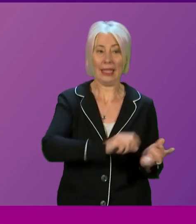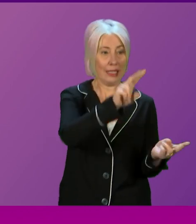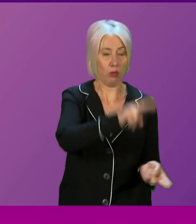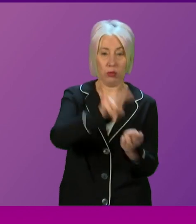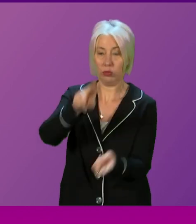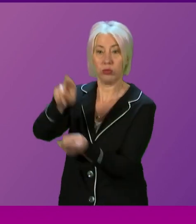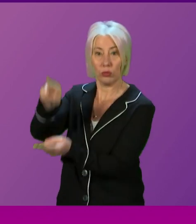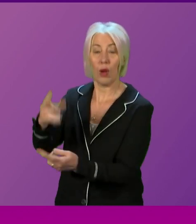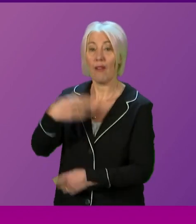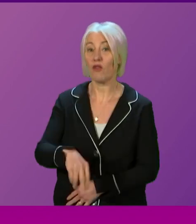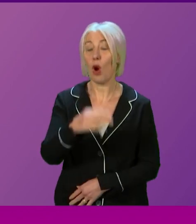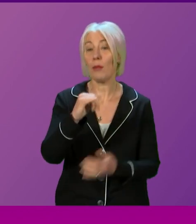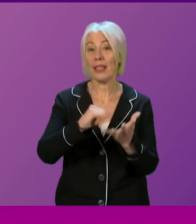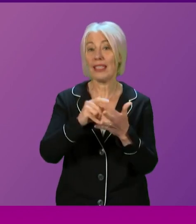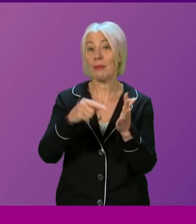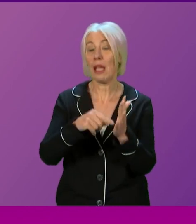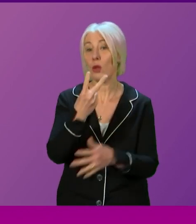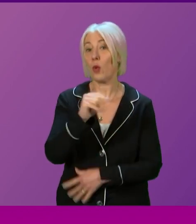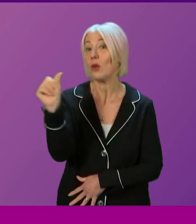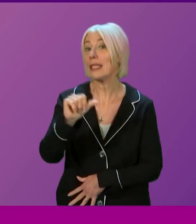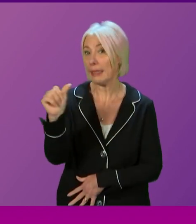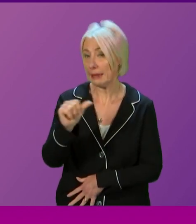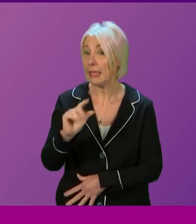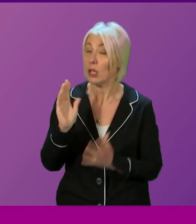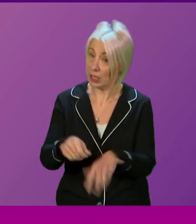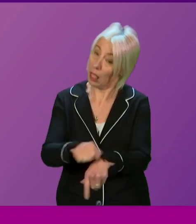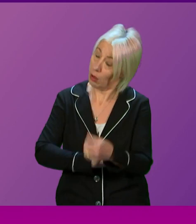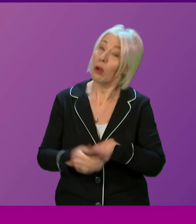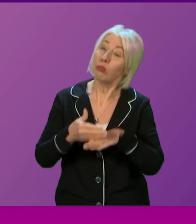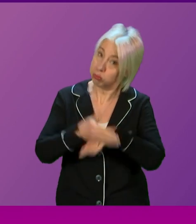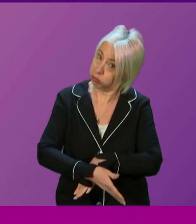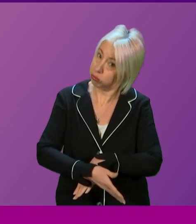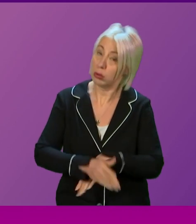Although there is significant work still to do—not least to continue our progress in